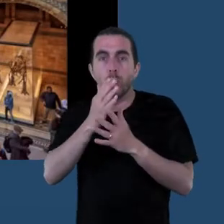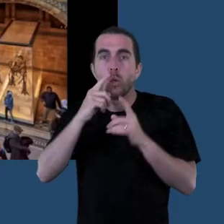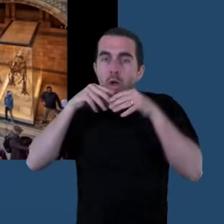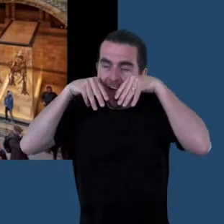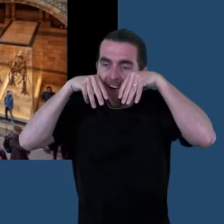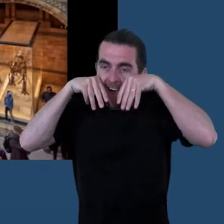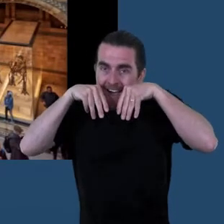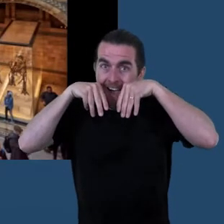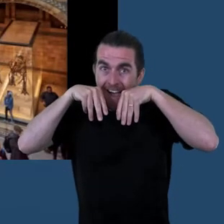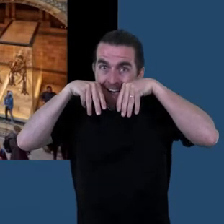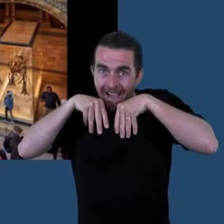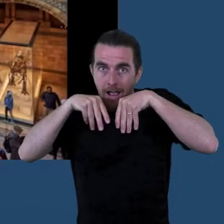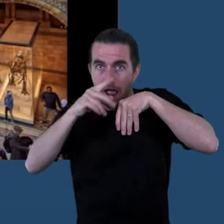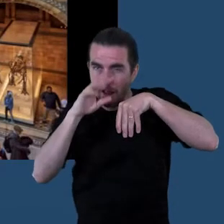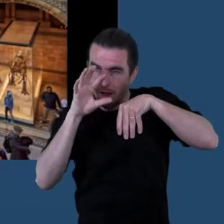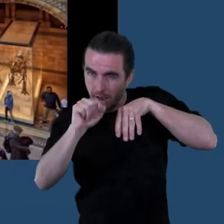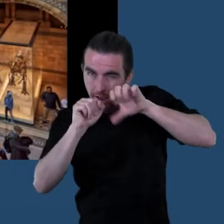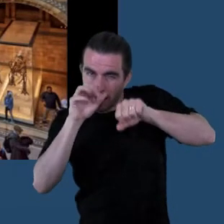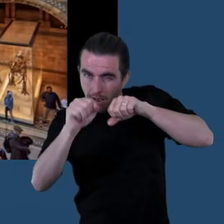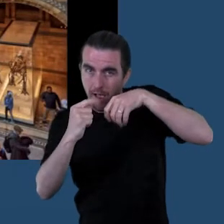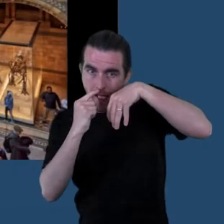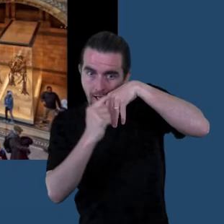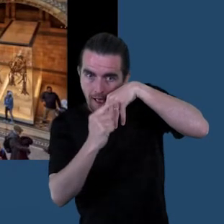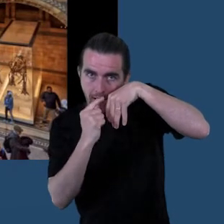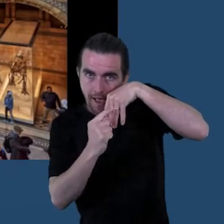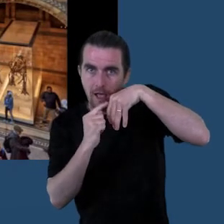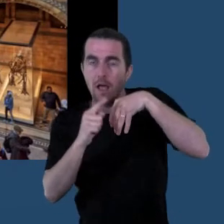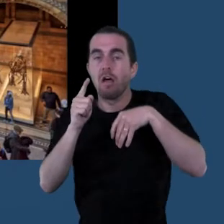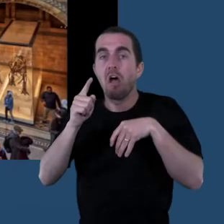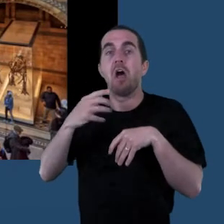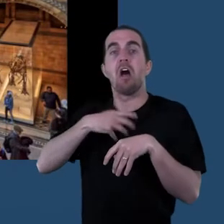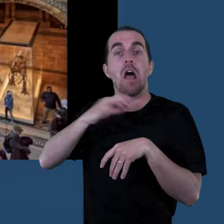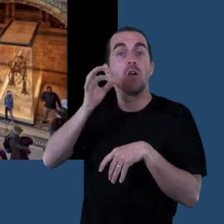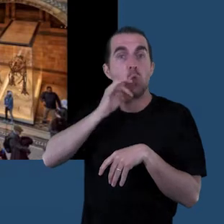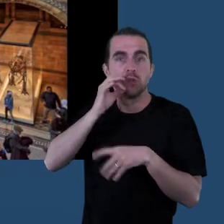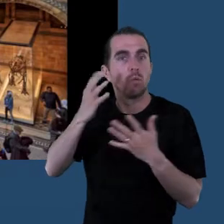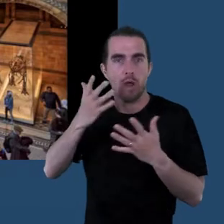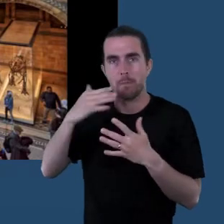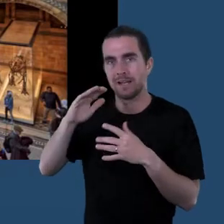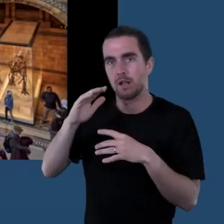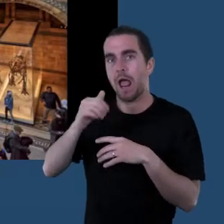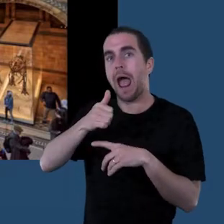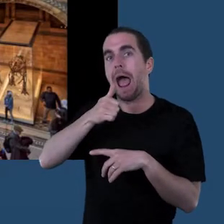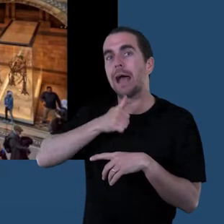that she'd been moving between the waters in the north of Iceland, Greenland,